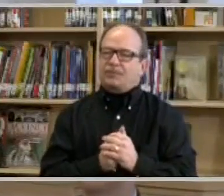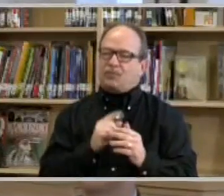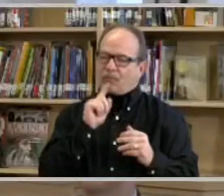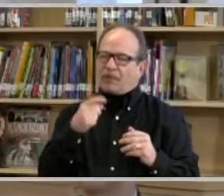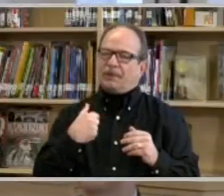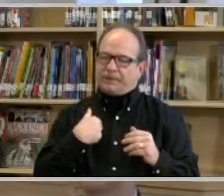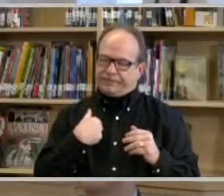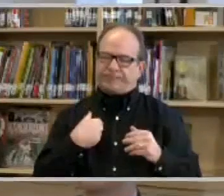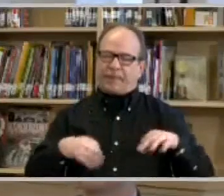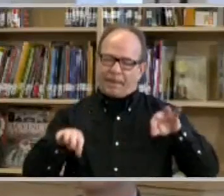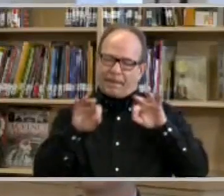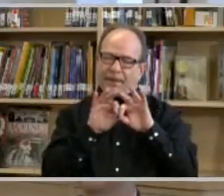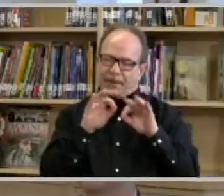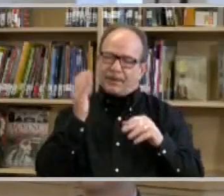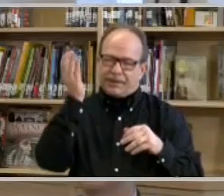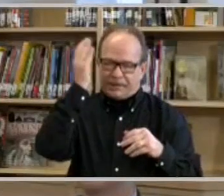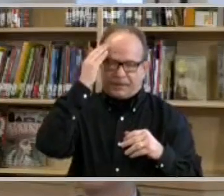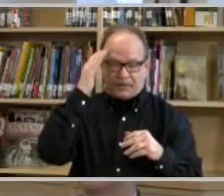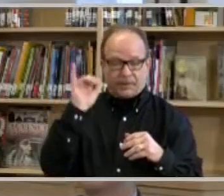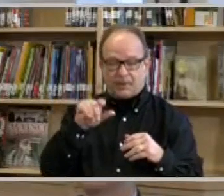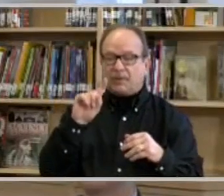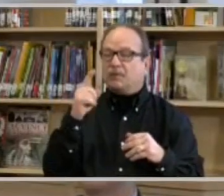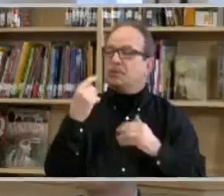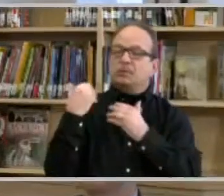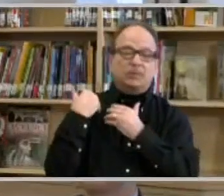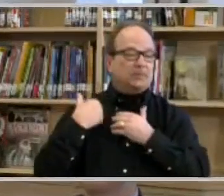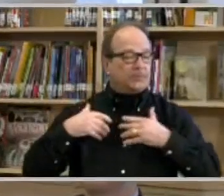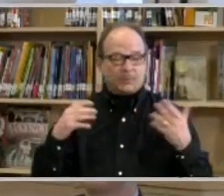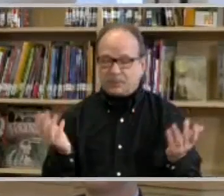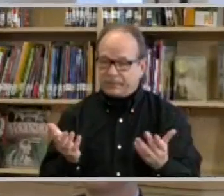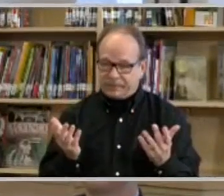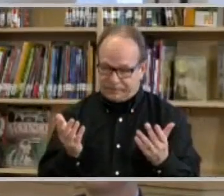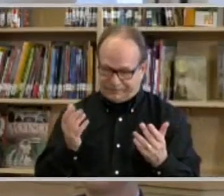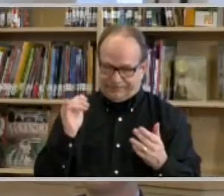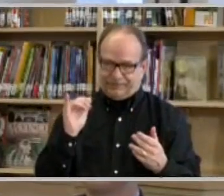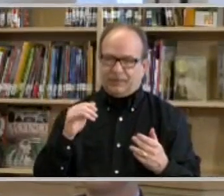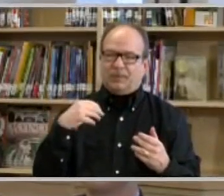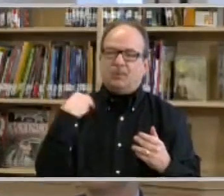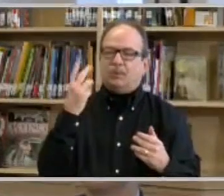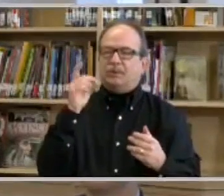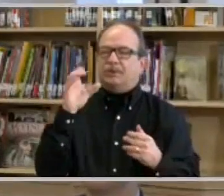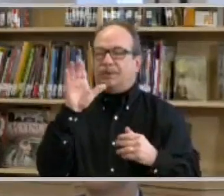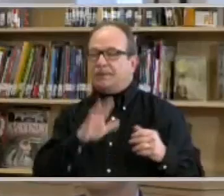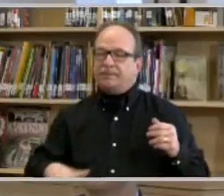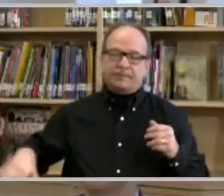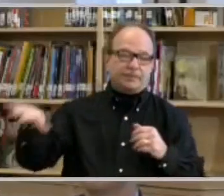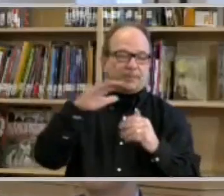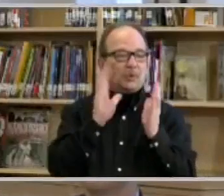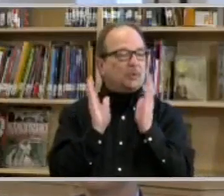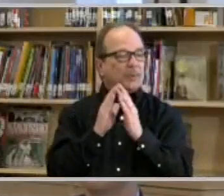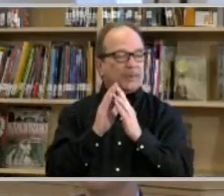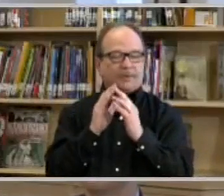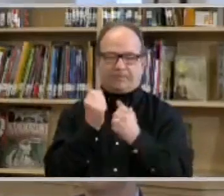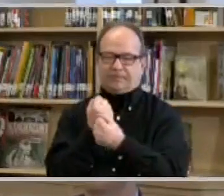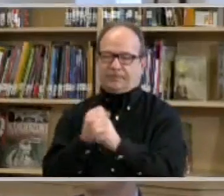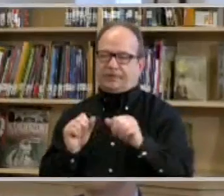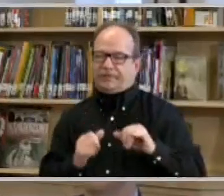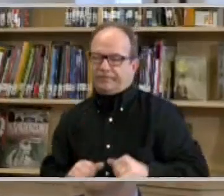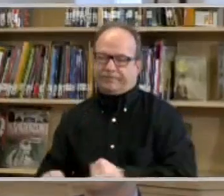ME THE OPPORTUNITY TO SERVE AS YOUR MAYOR AND I TAKE VERY SERIOUSLY AND CONSIDER IT MY FIRST RESPONSIBILITY TO KEEP